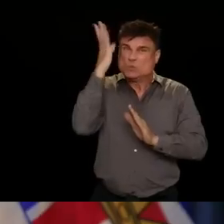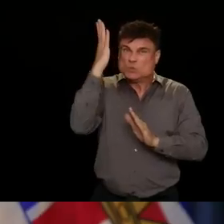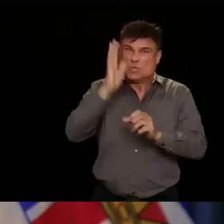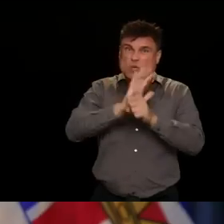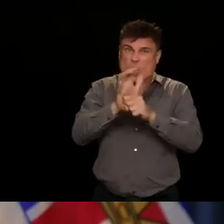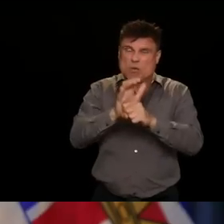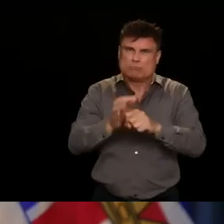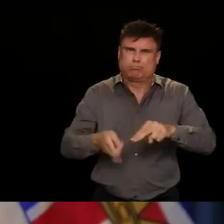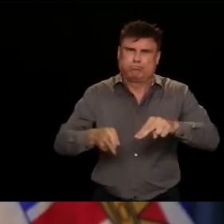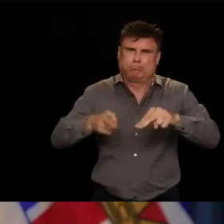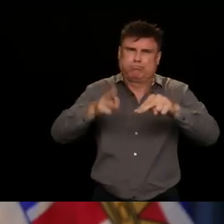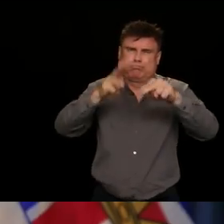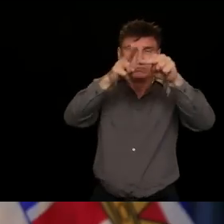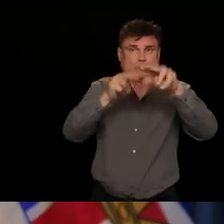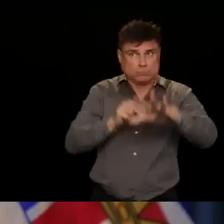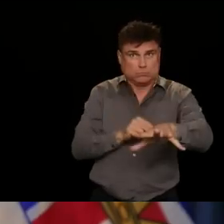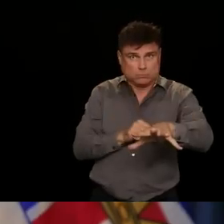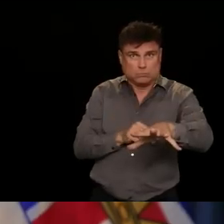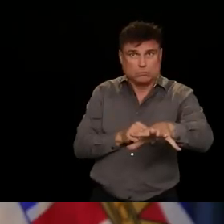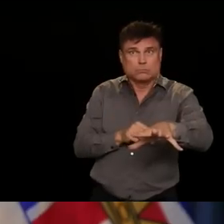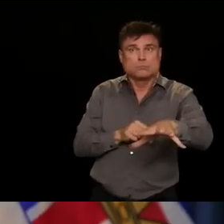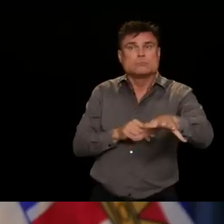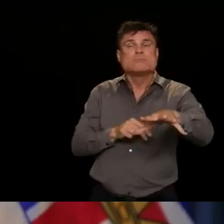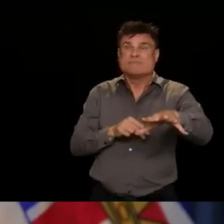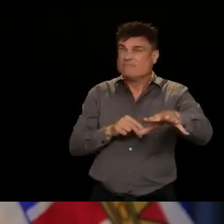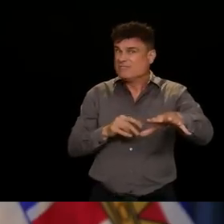that may